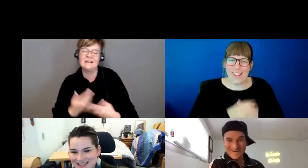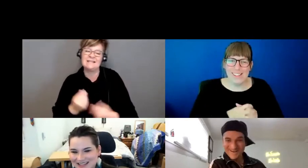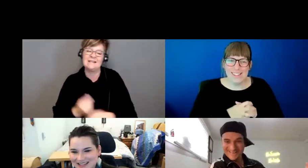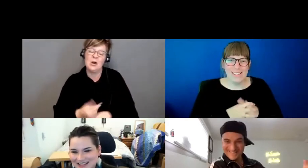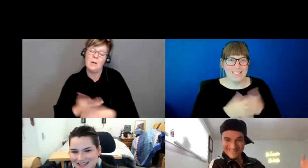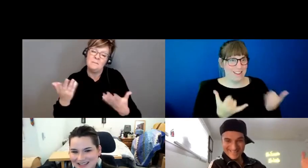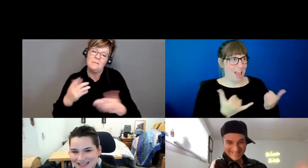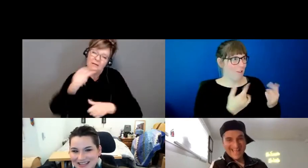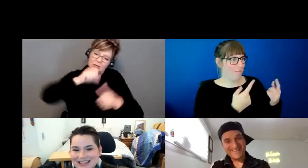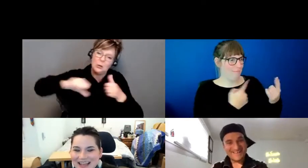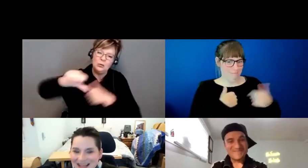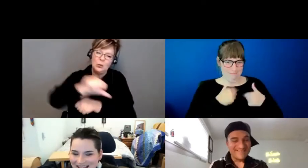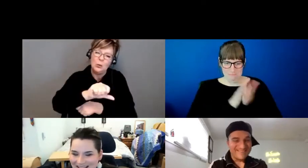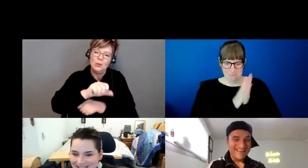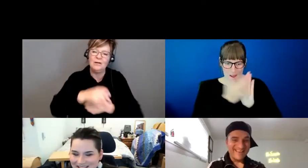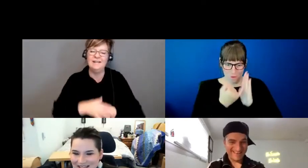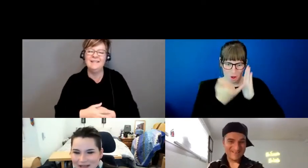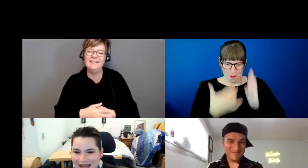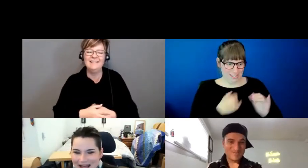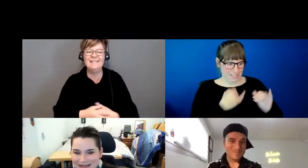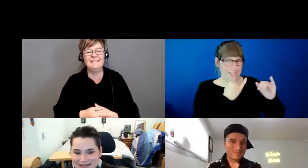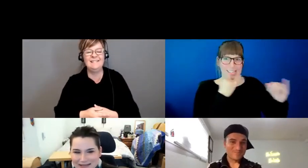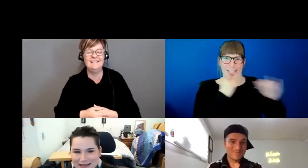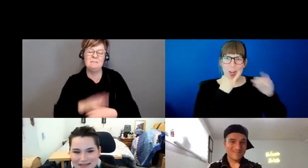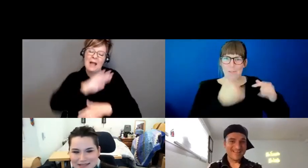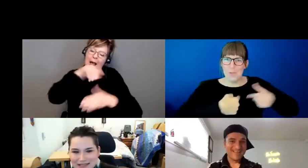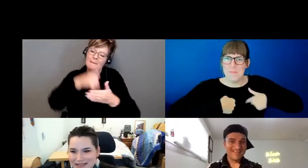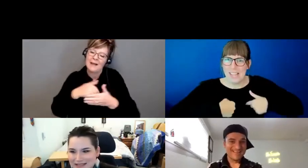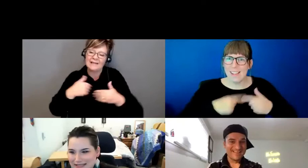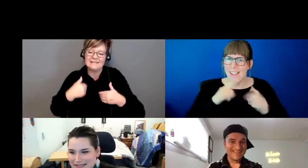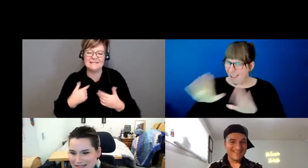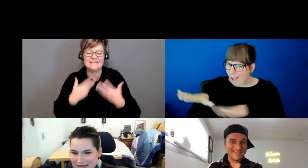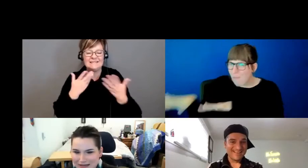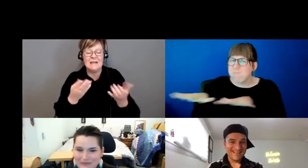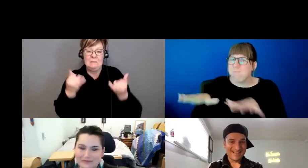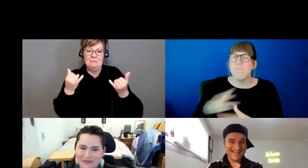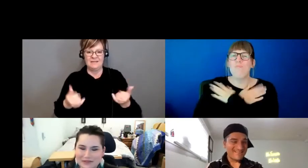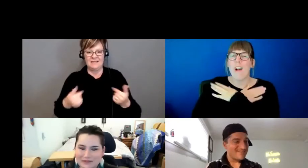ARTIST NOW. >> Kristina: YEAH, YOU GET TO RELAX AND TAKE IT EASY THIS TIME. >> Luca: